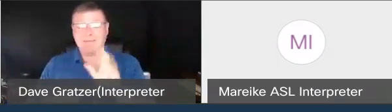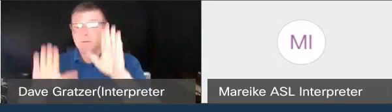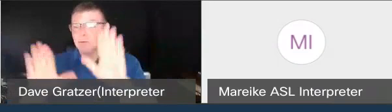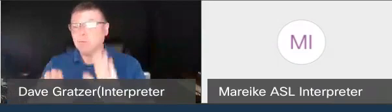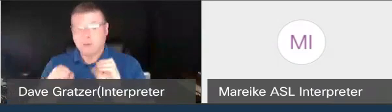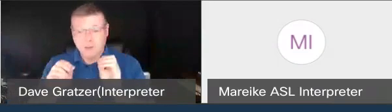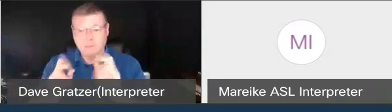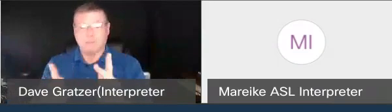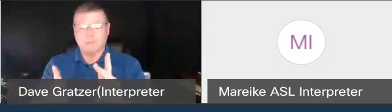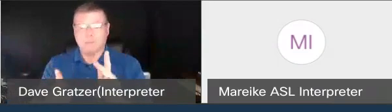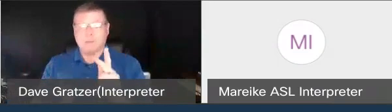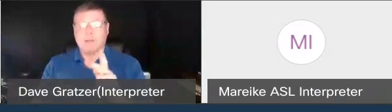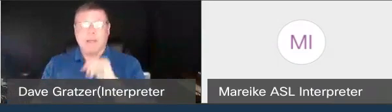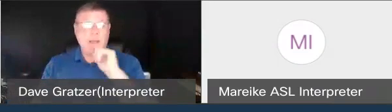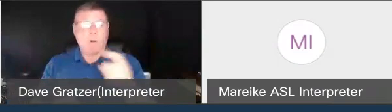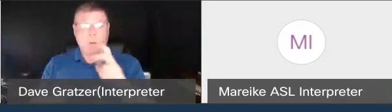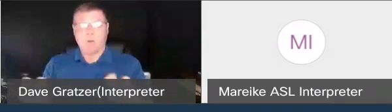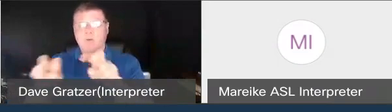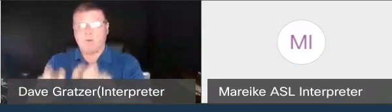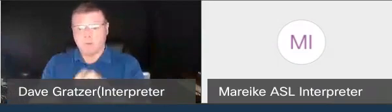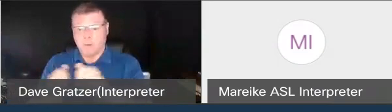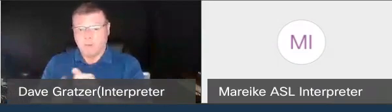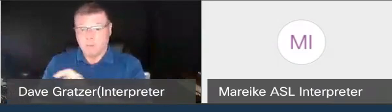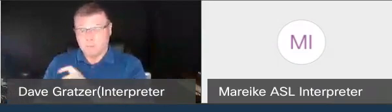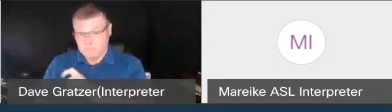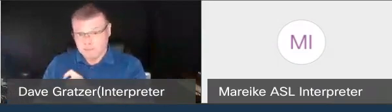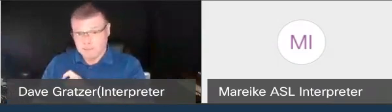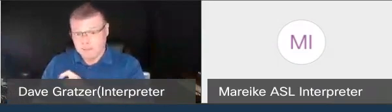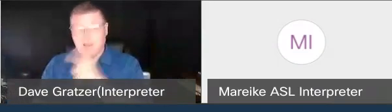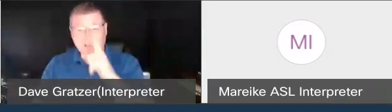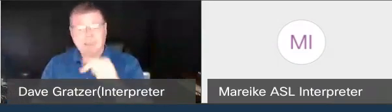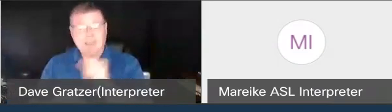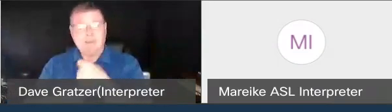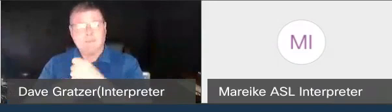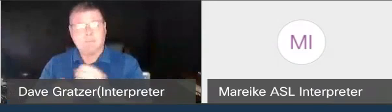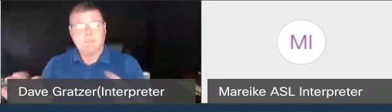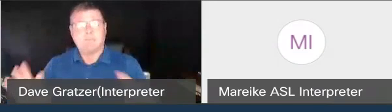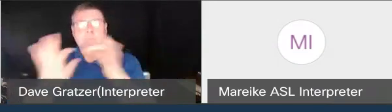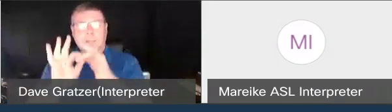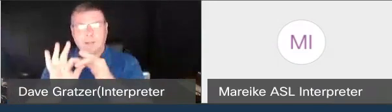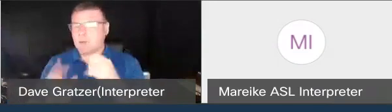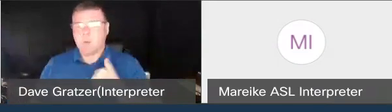for them to not only ride with the officers as well, because they can make that-- a connection that we're not able to make,